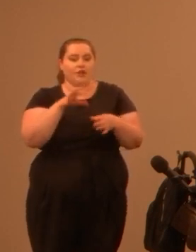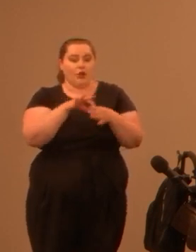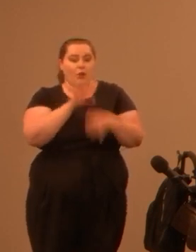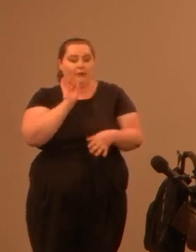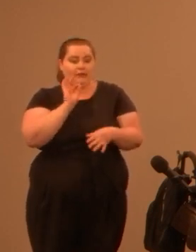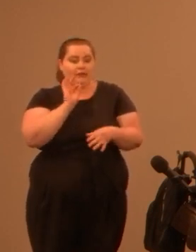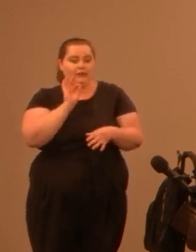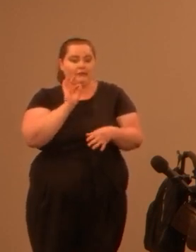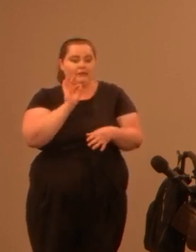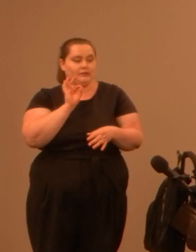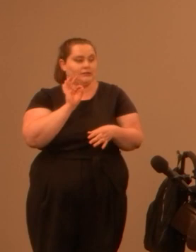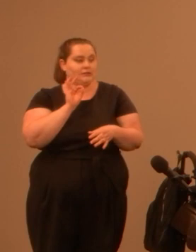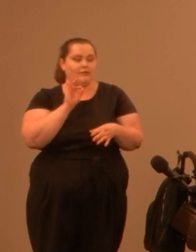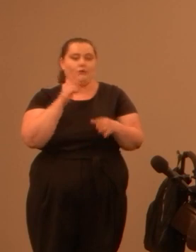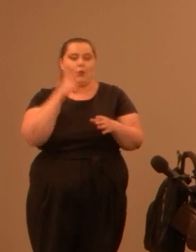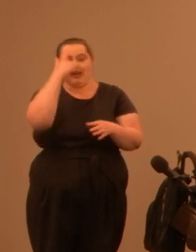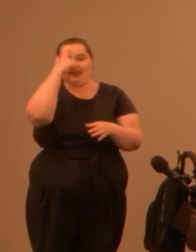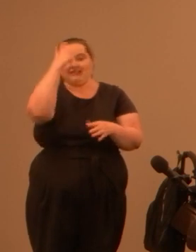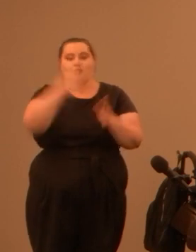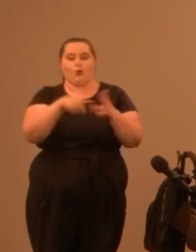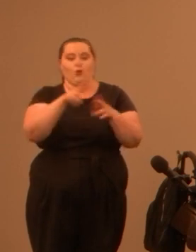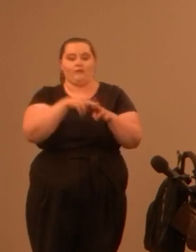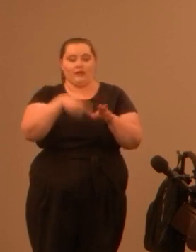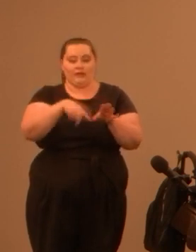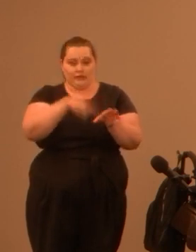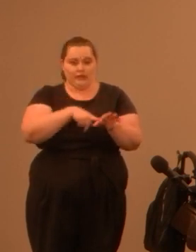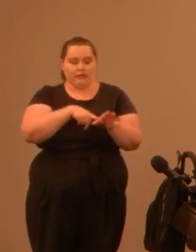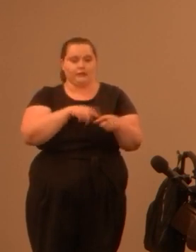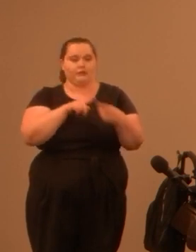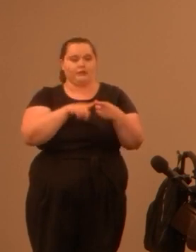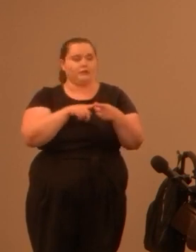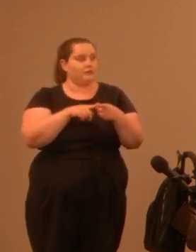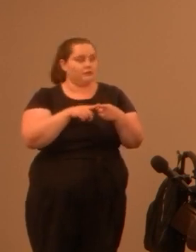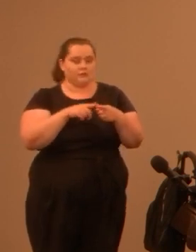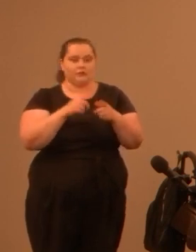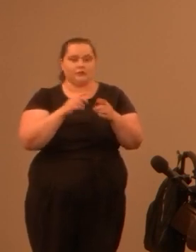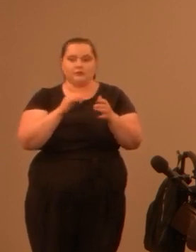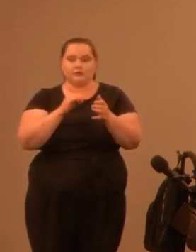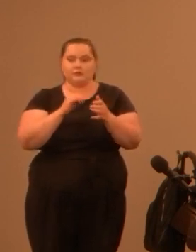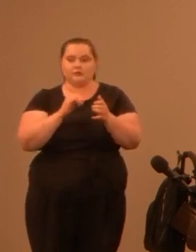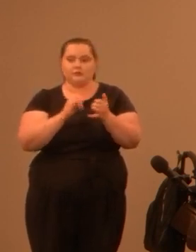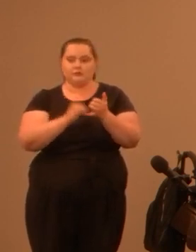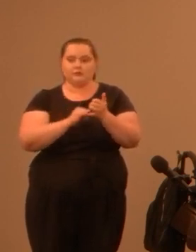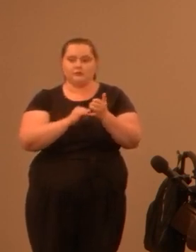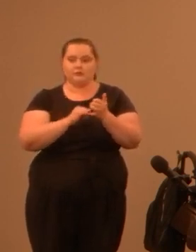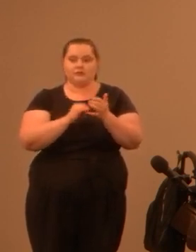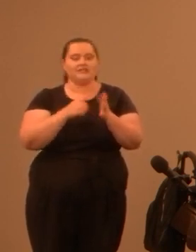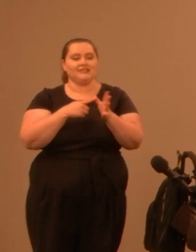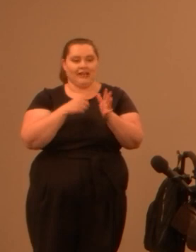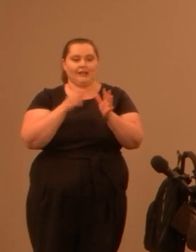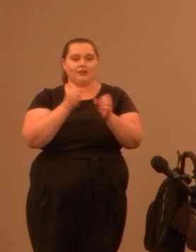Initiative of the Year are SAGE automation - See Me. Our first contender,